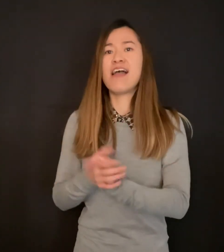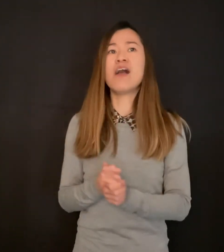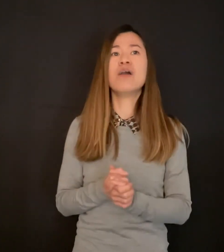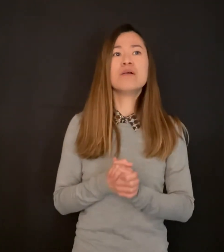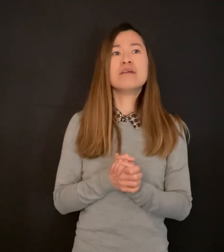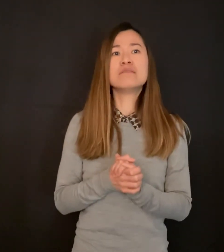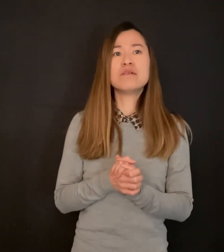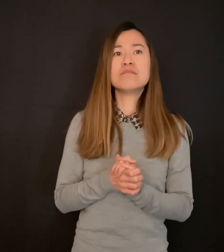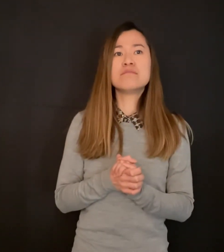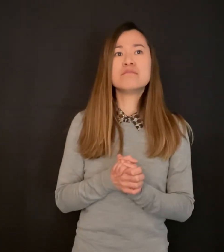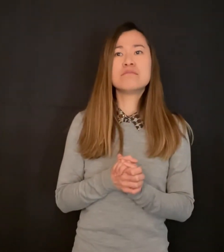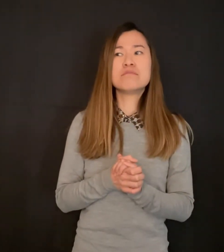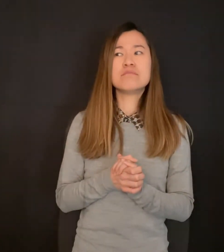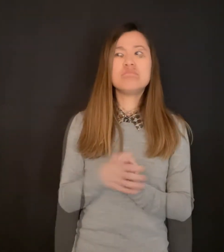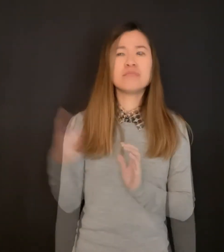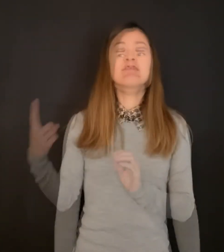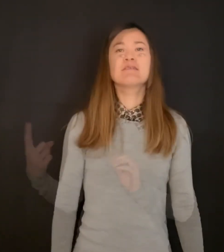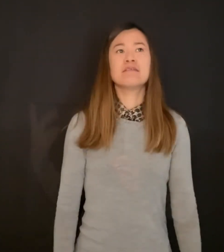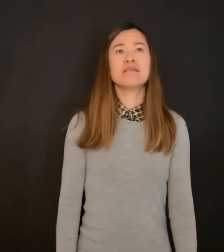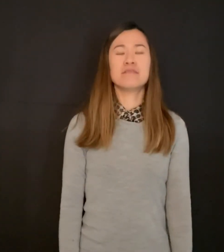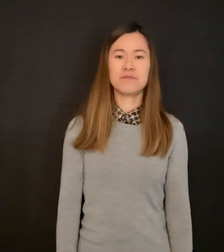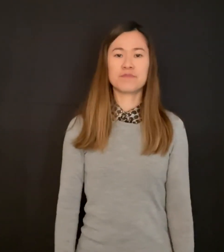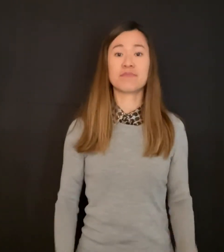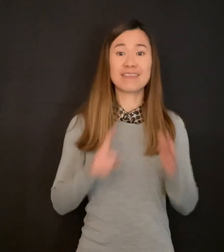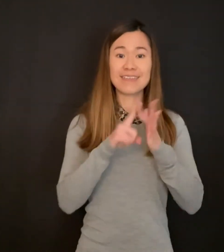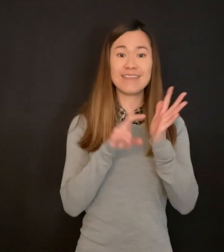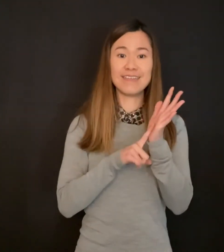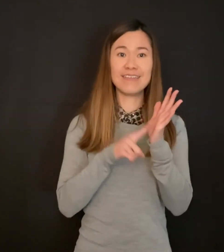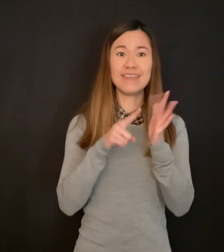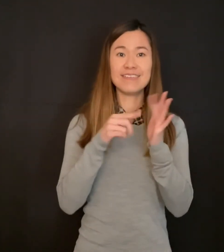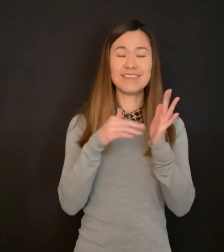negativity, because they wanted the best for their daughter.